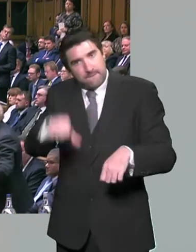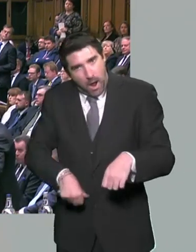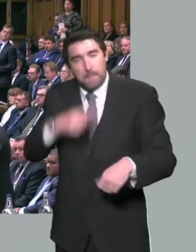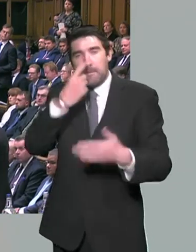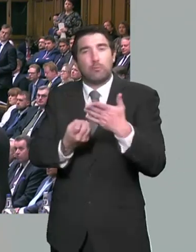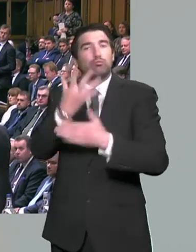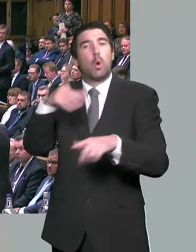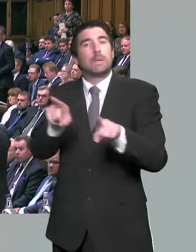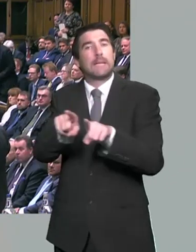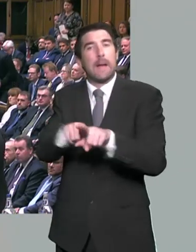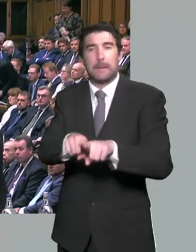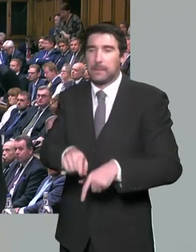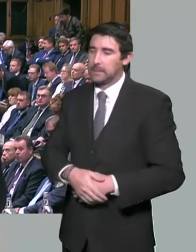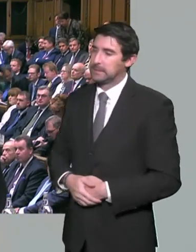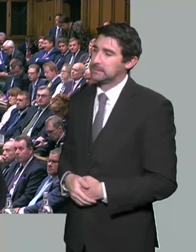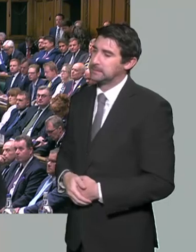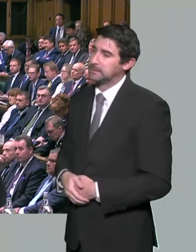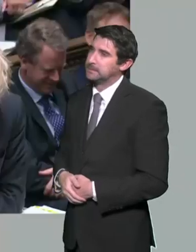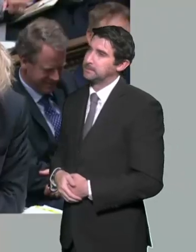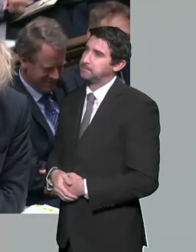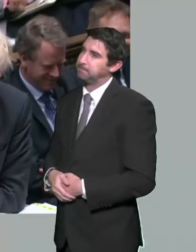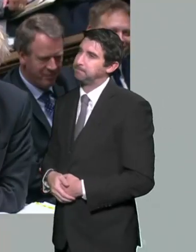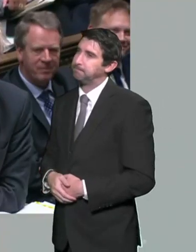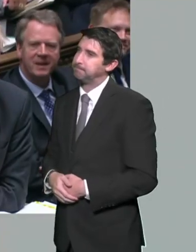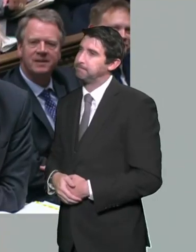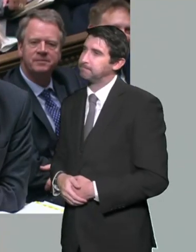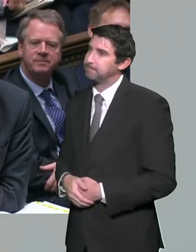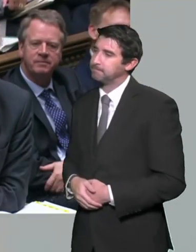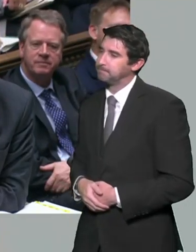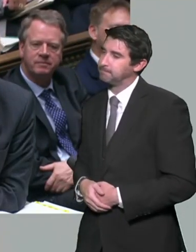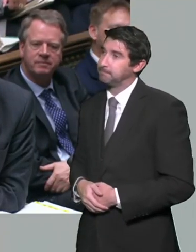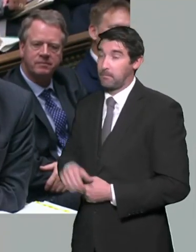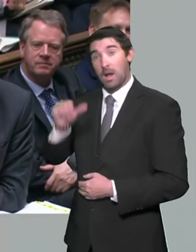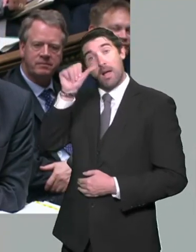Friend is completely right that, currently, the Bill only applies to England.